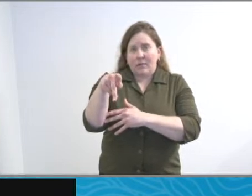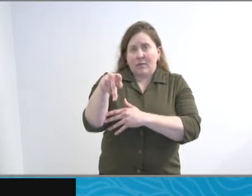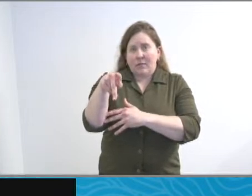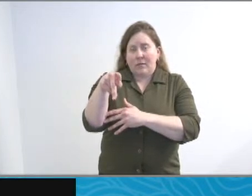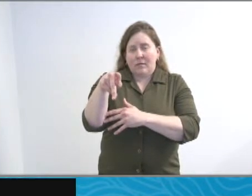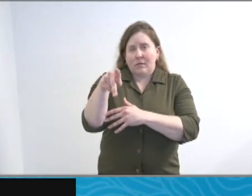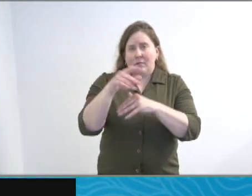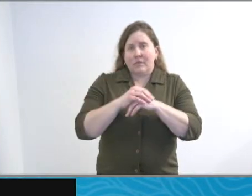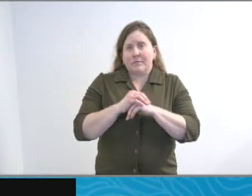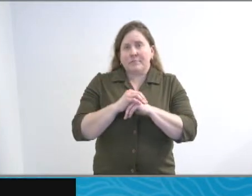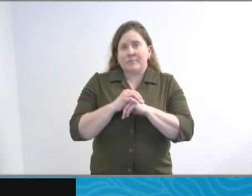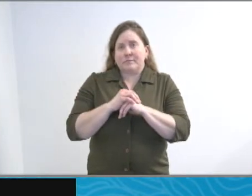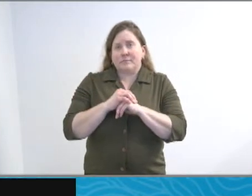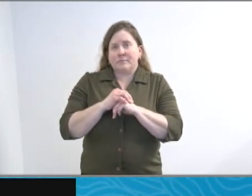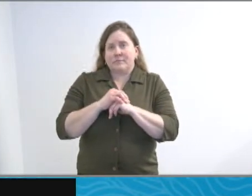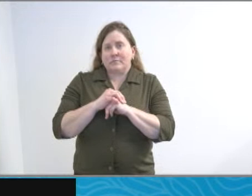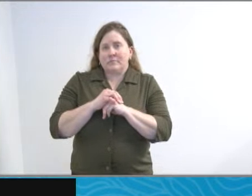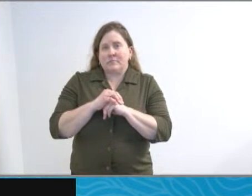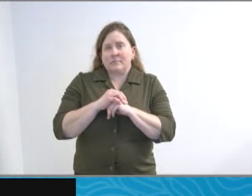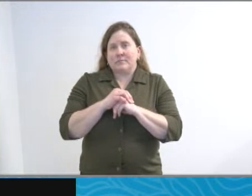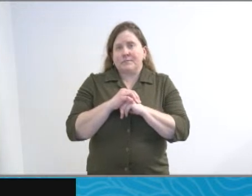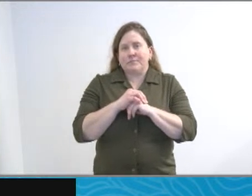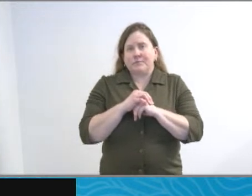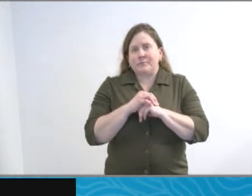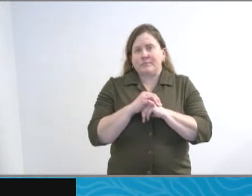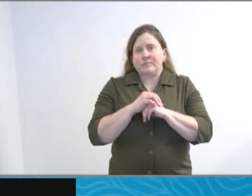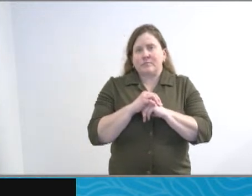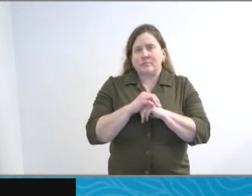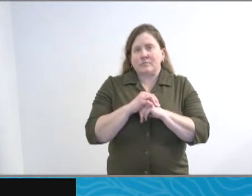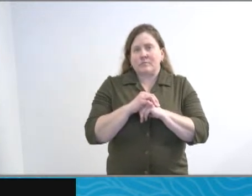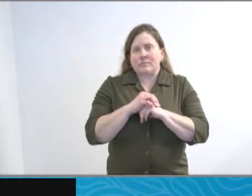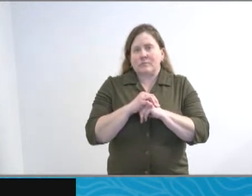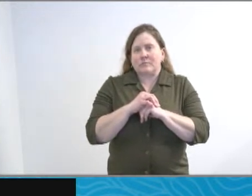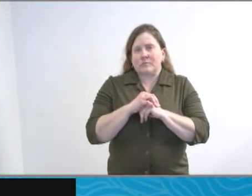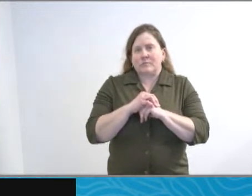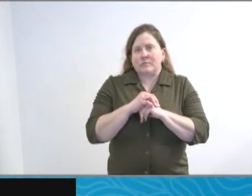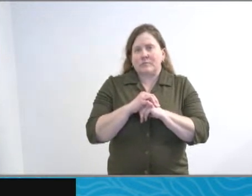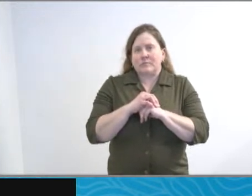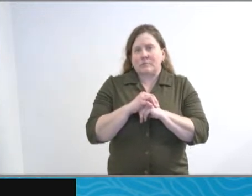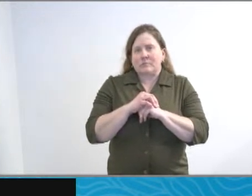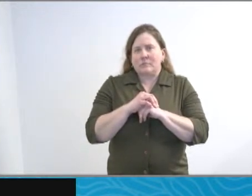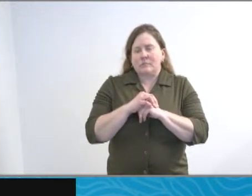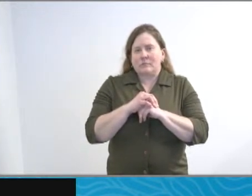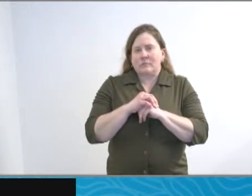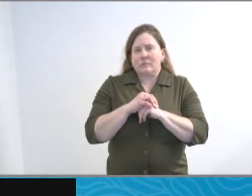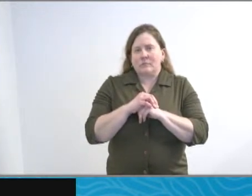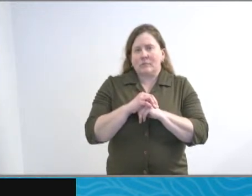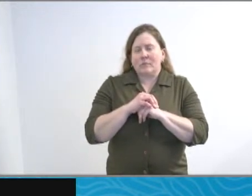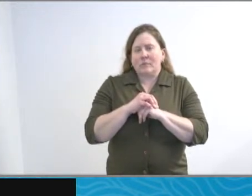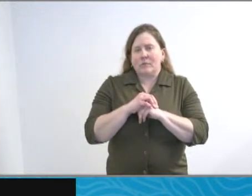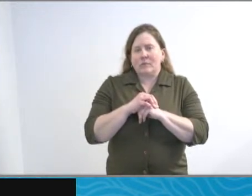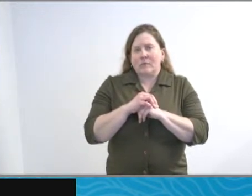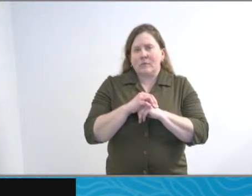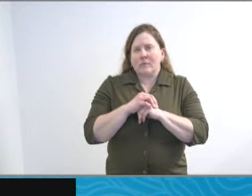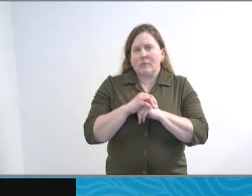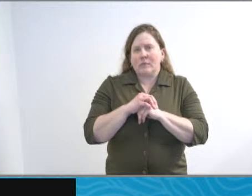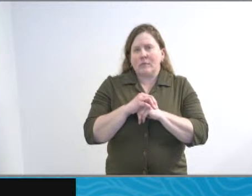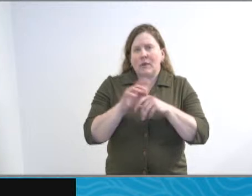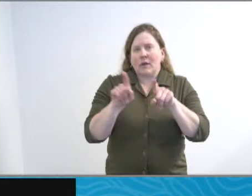was we also engage with our community with, you know, throughout to help develop our strategic plan.